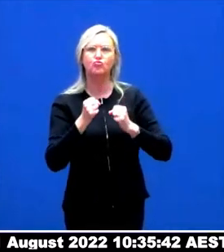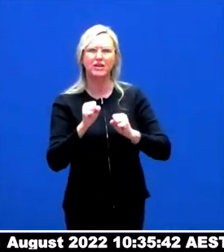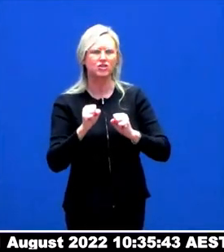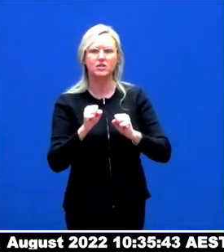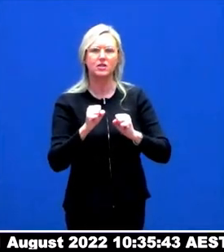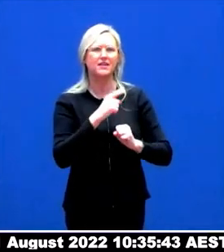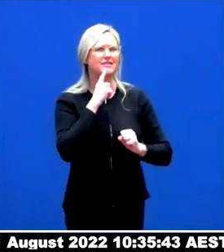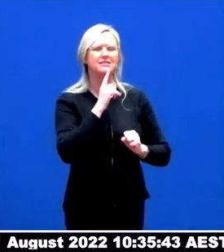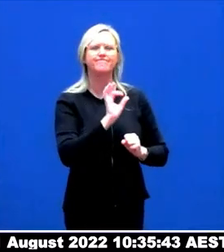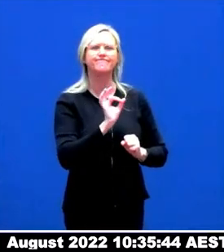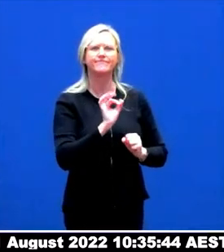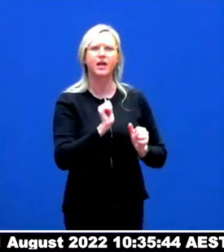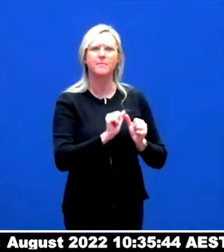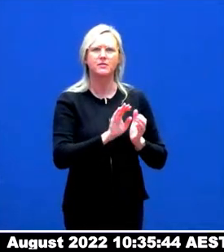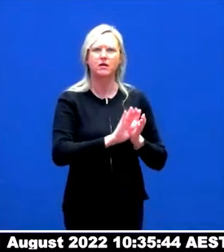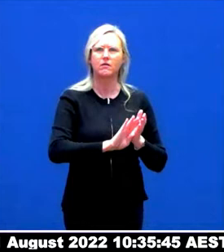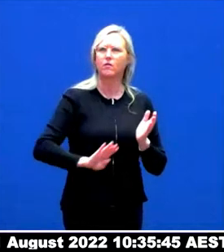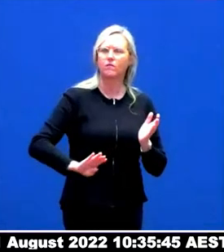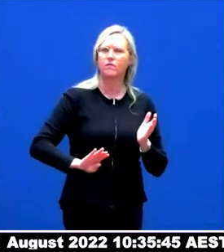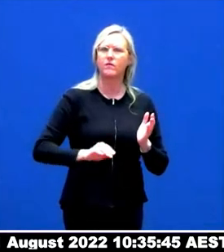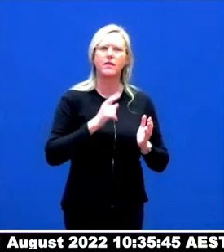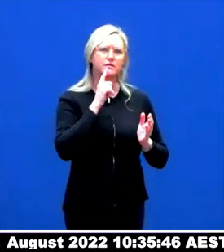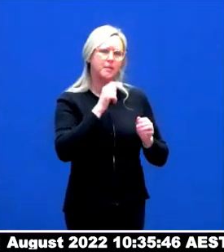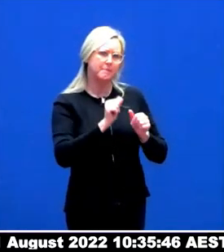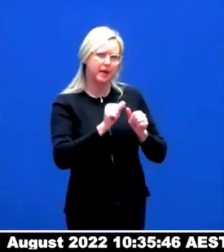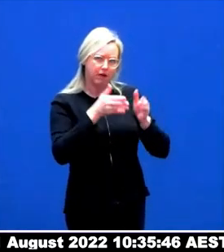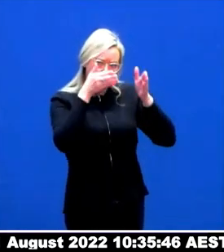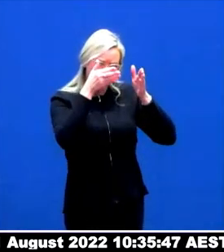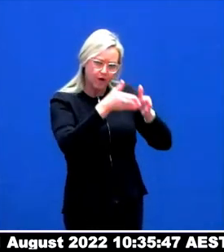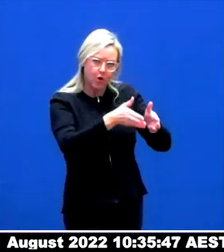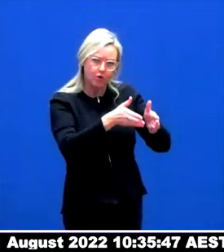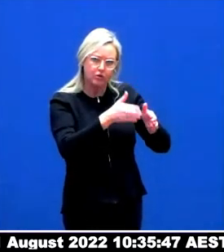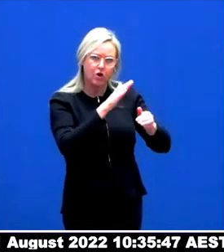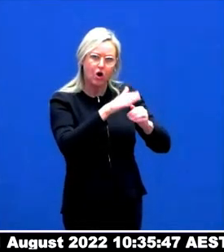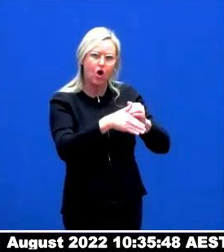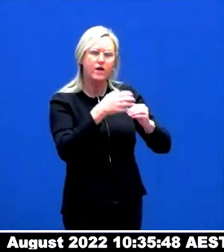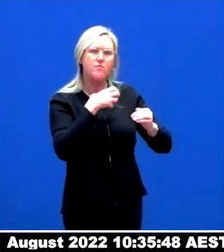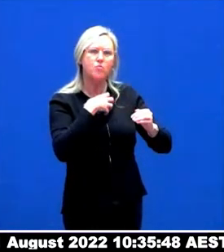They looked at focussing on the protective factors for homelessness.